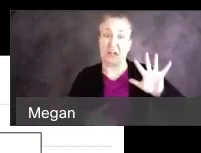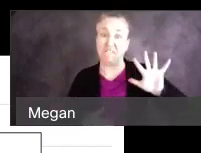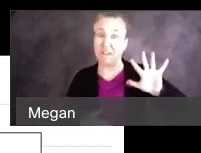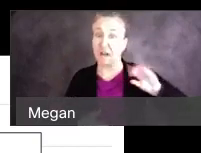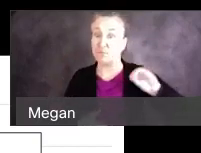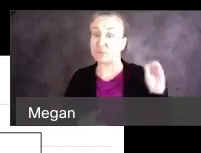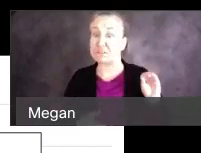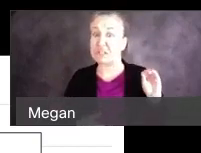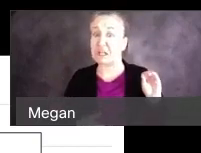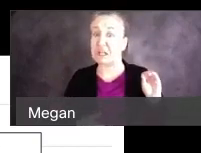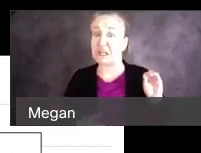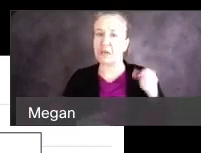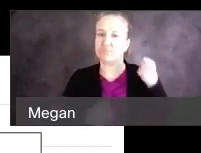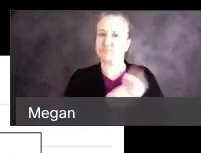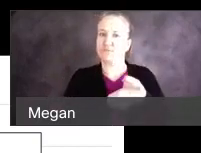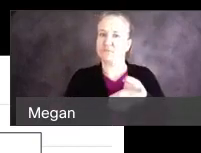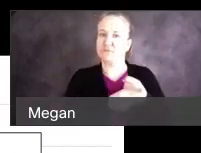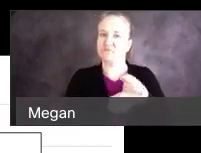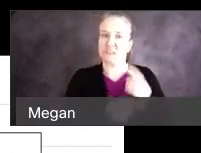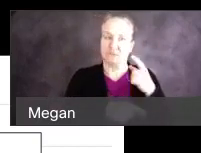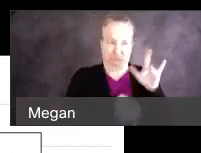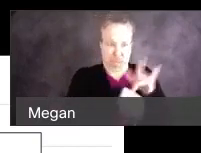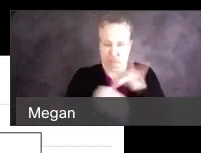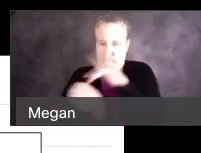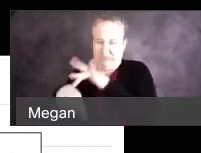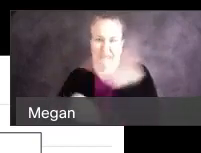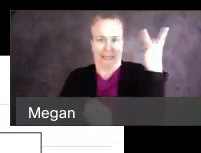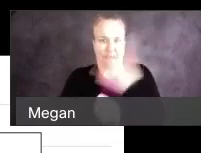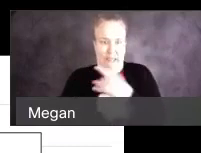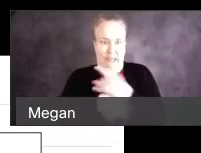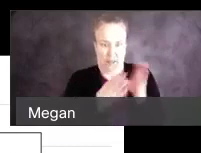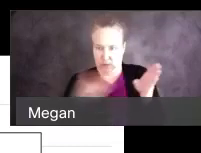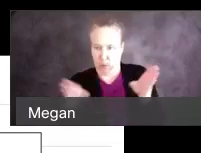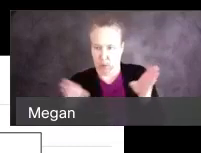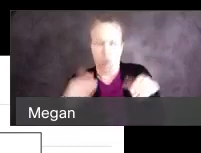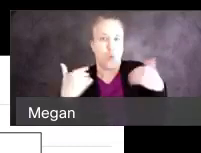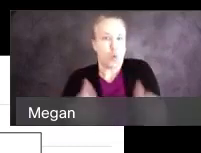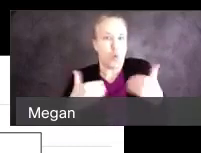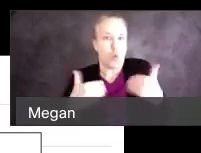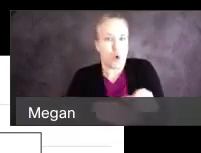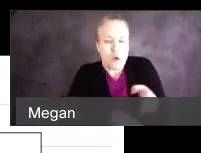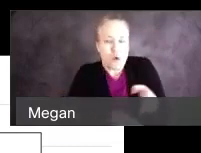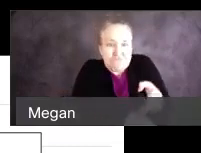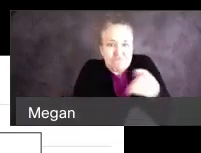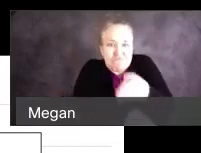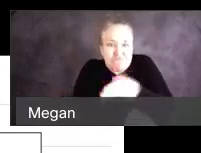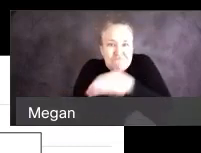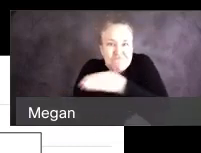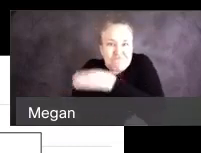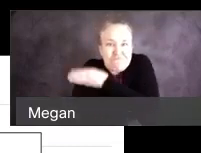in the last two weeks. So this is great progress. We're almost down into that suppression range.